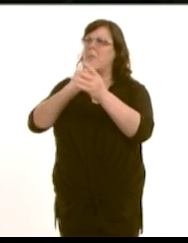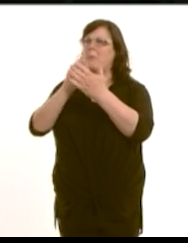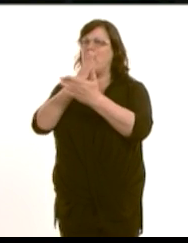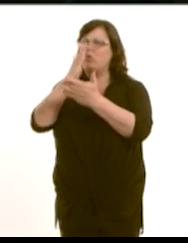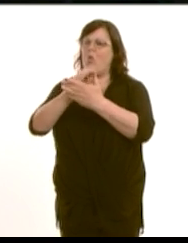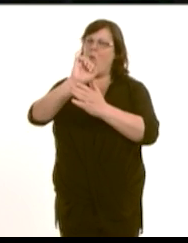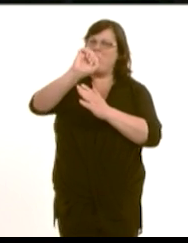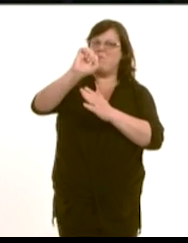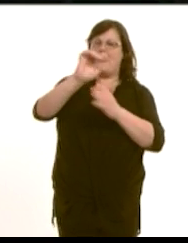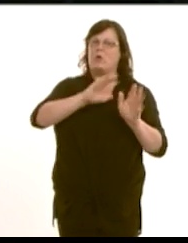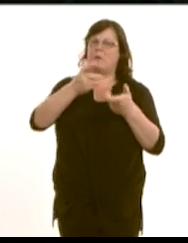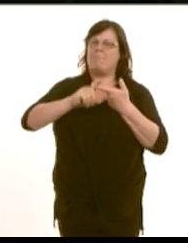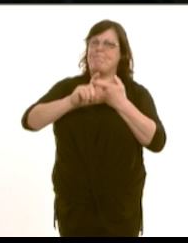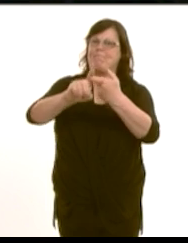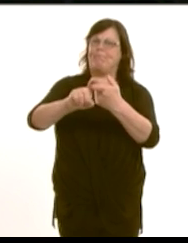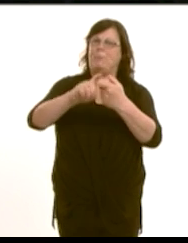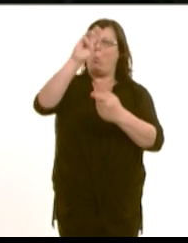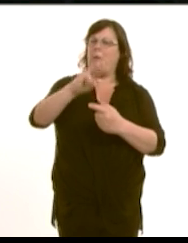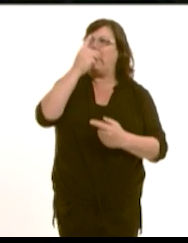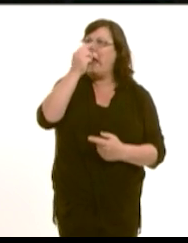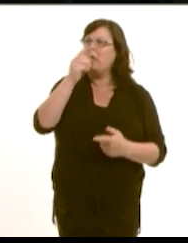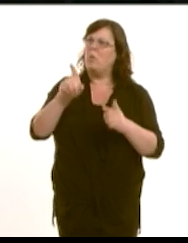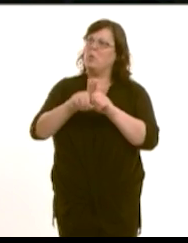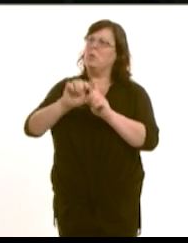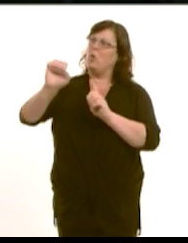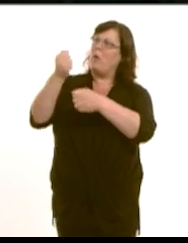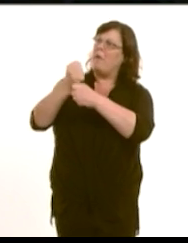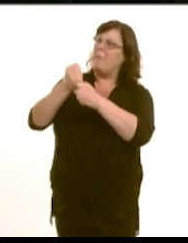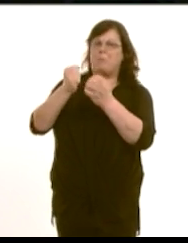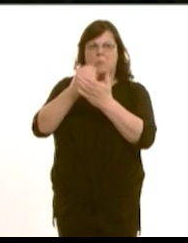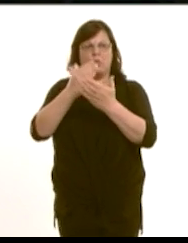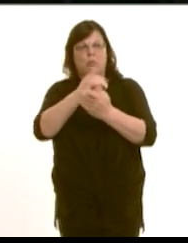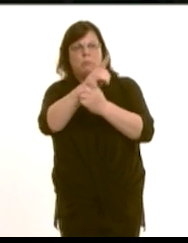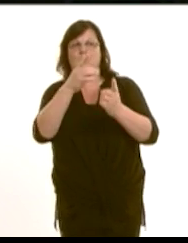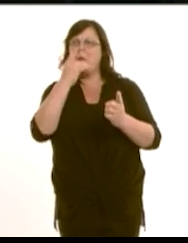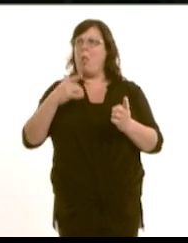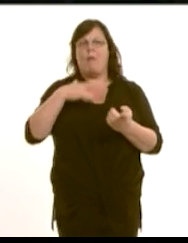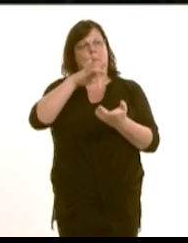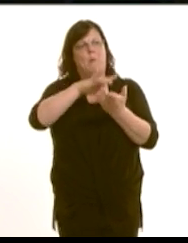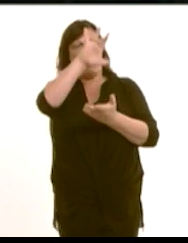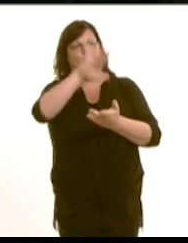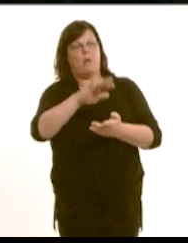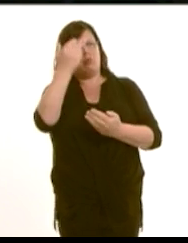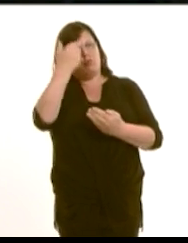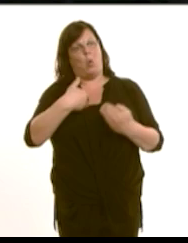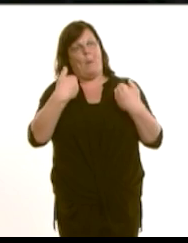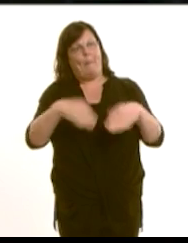And, can I also ask you what your Government is doing to ensure that mid Wales stroke patients have adequate access to this specialist service?